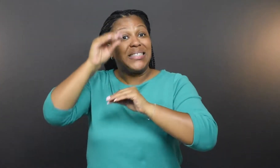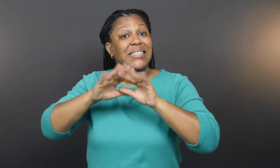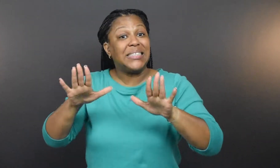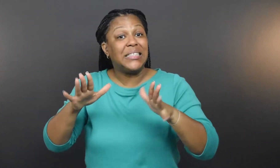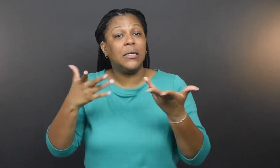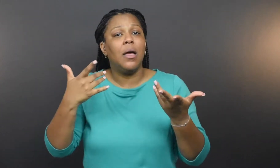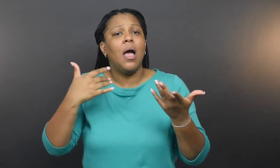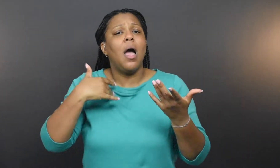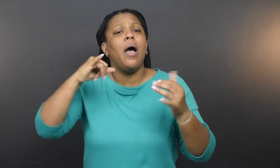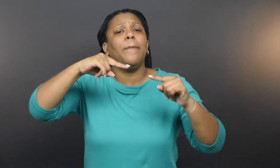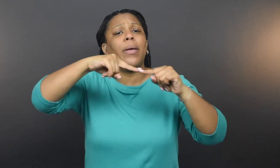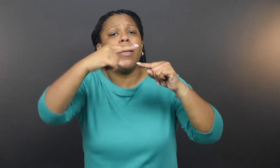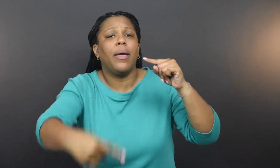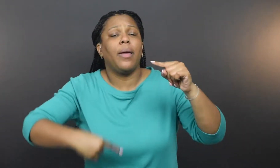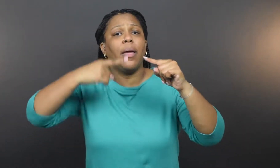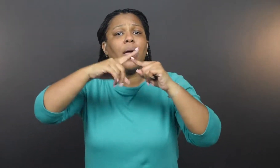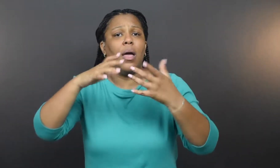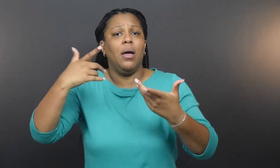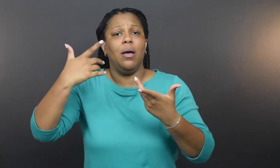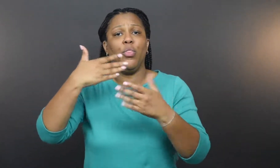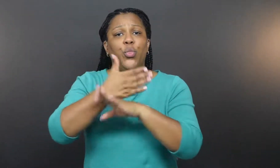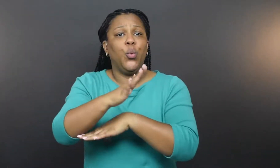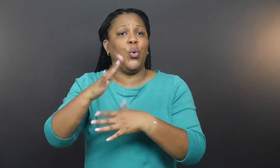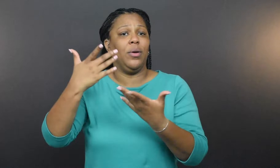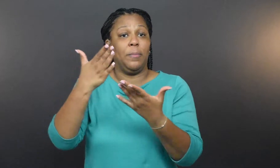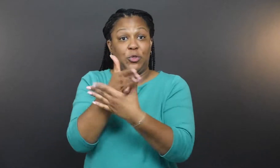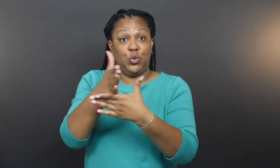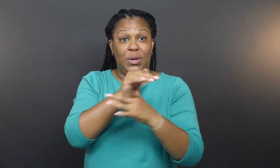between arthropod vectors and “animal reservoirs”